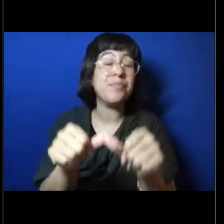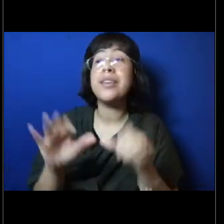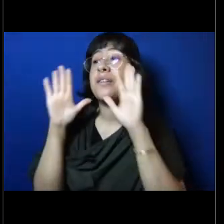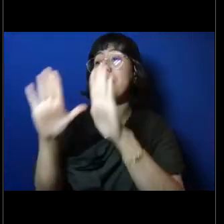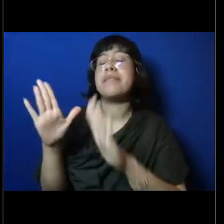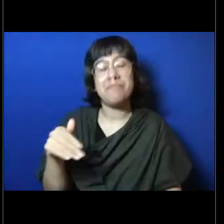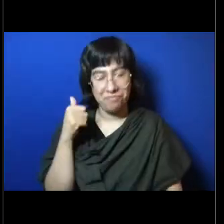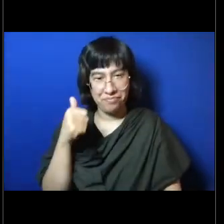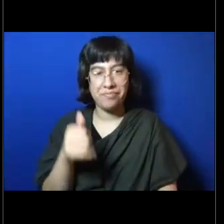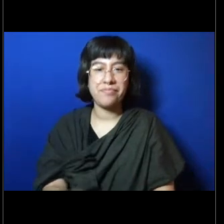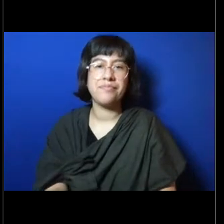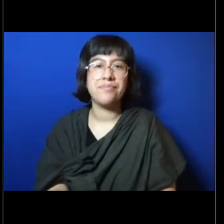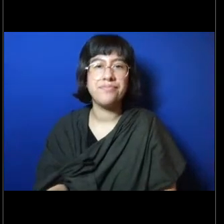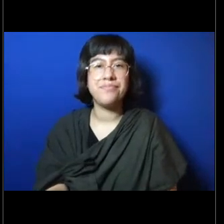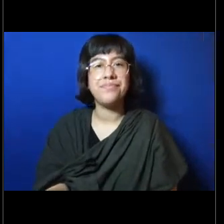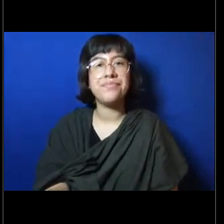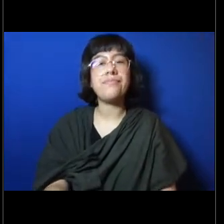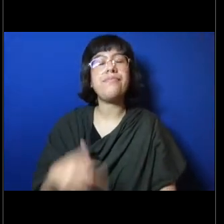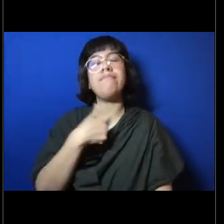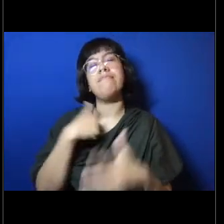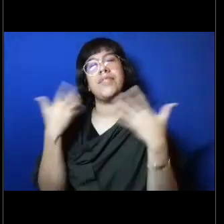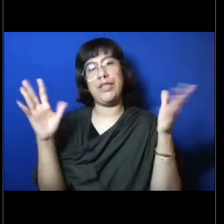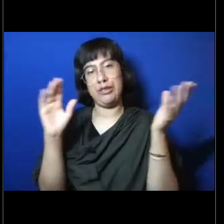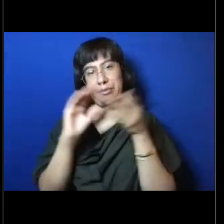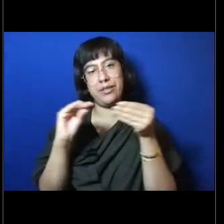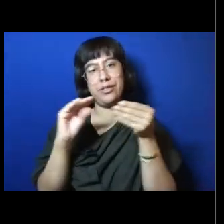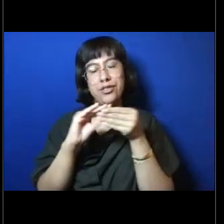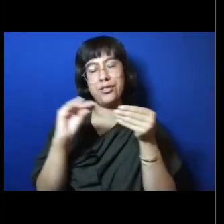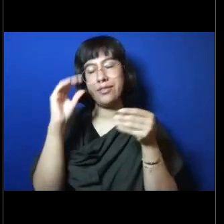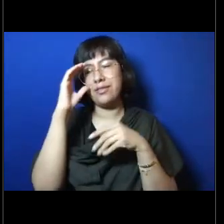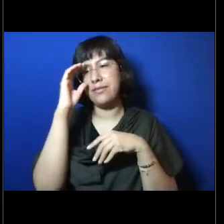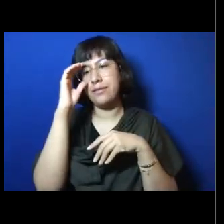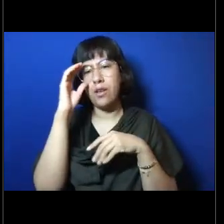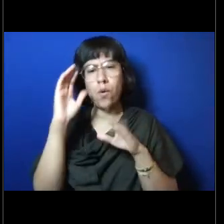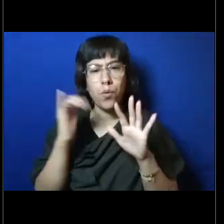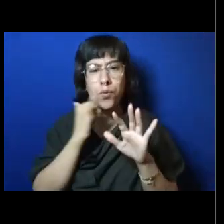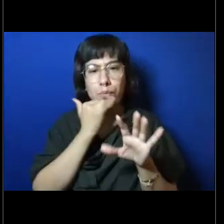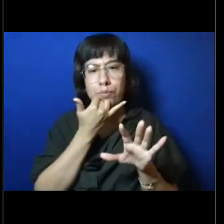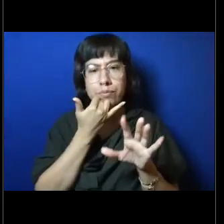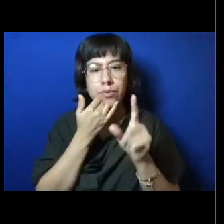So, now as I mentioned... Oops, hold on. There we go.